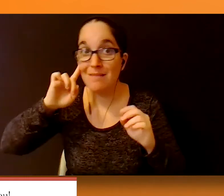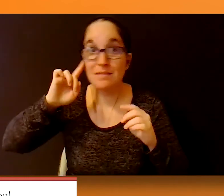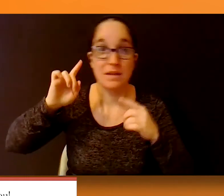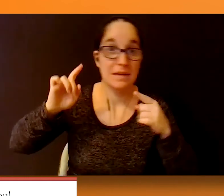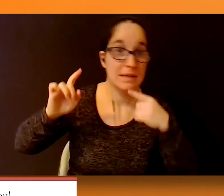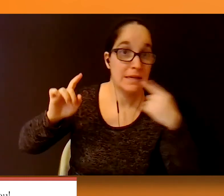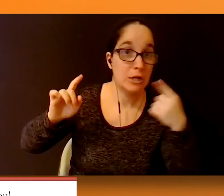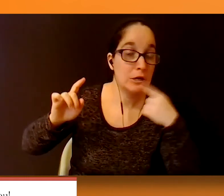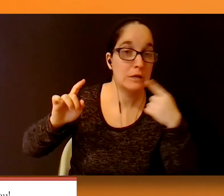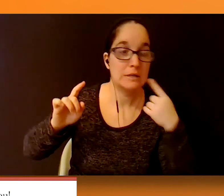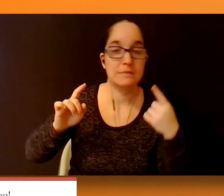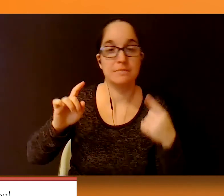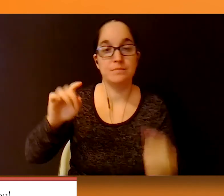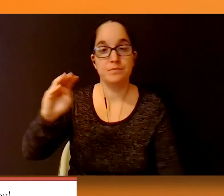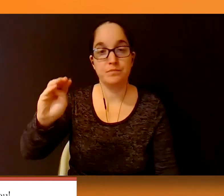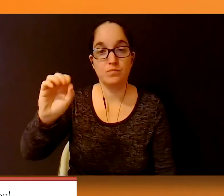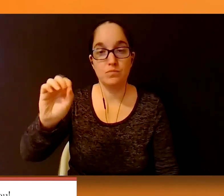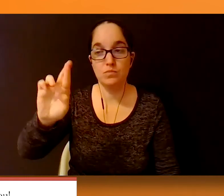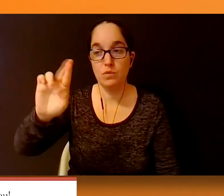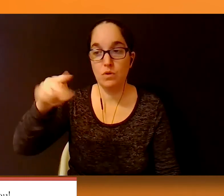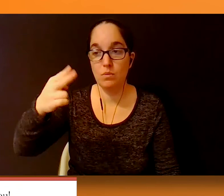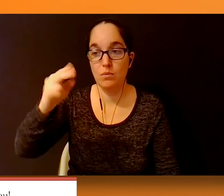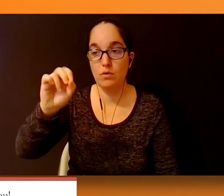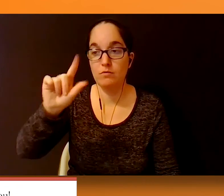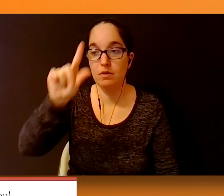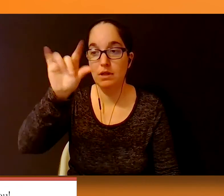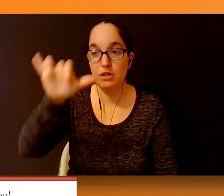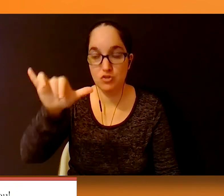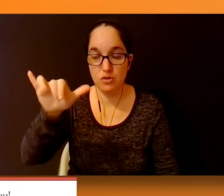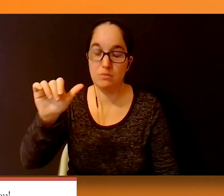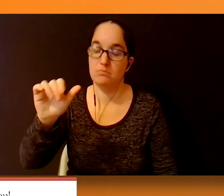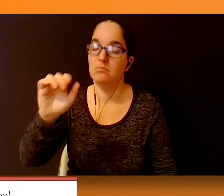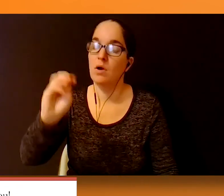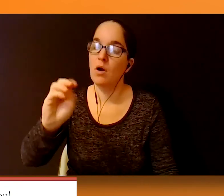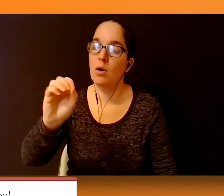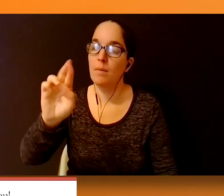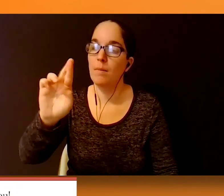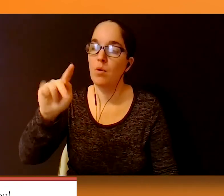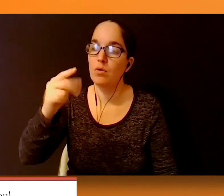morphological knowledge overtakes phonological knowledge in about third or fourth grade.